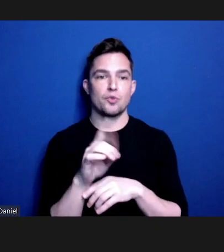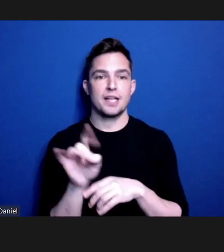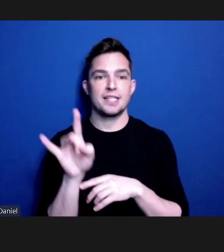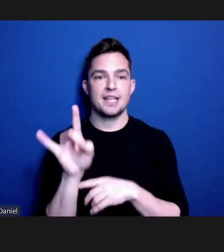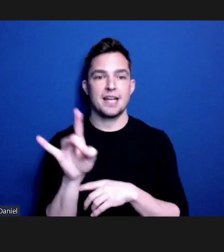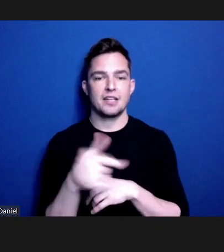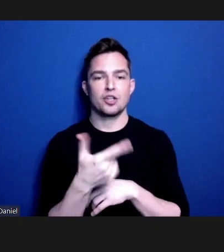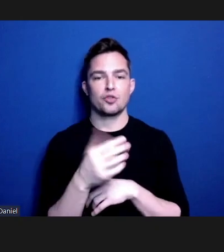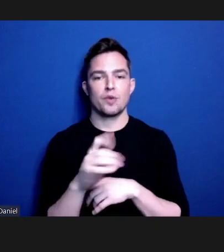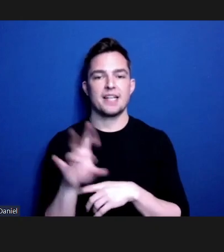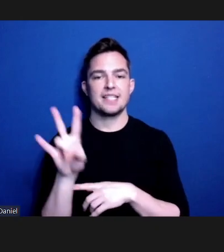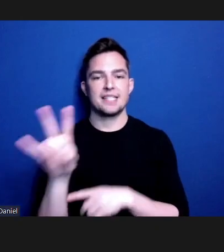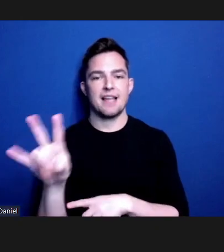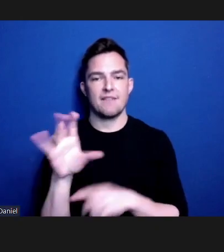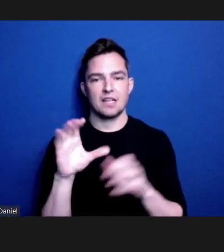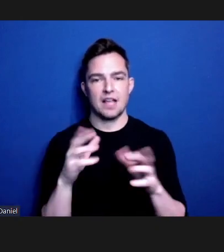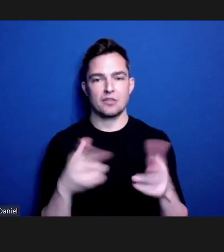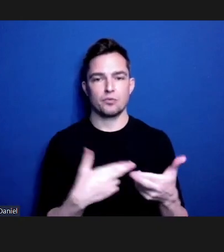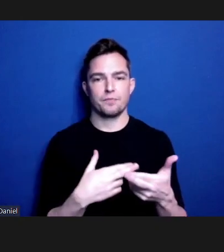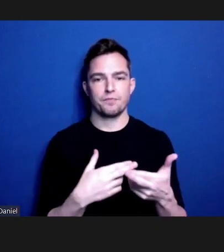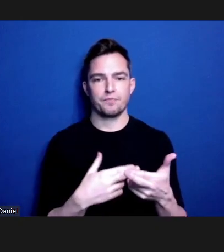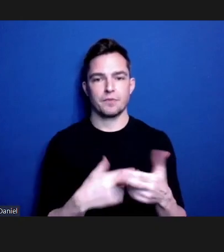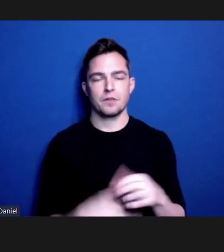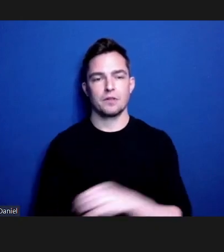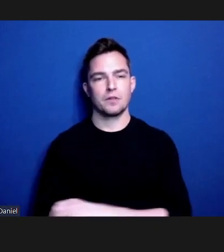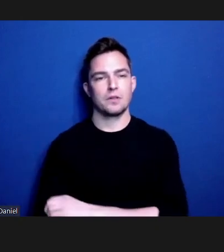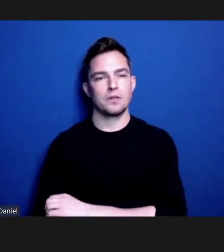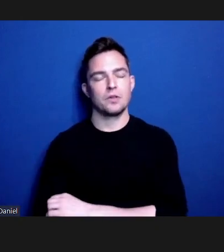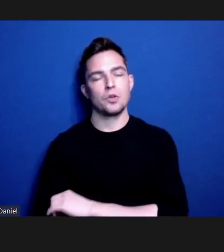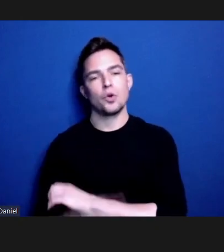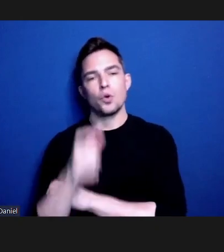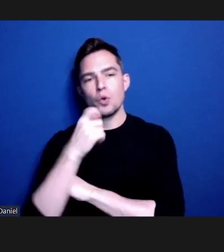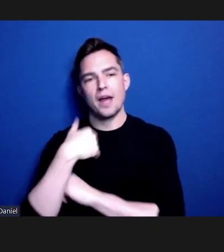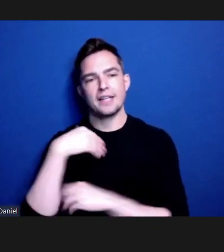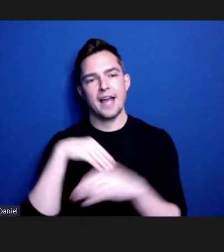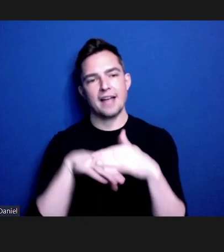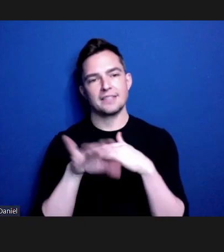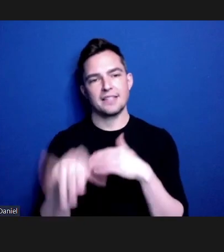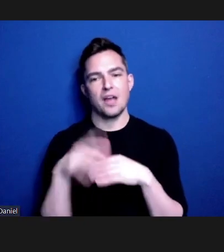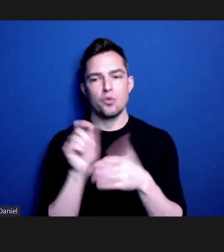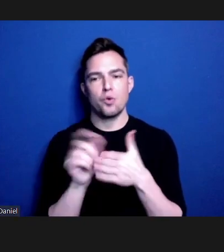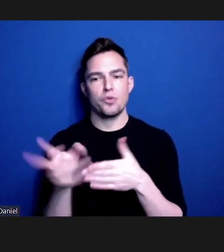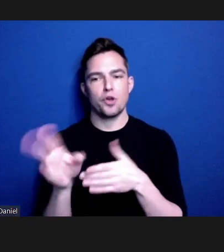well, who was privy to what was happening, wrote their own Facebook posts in solidarity